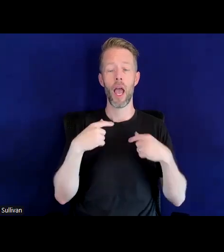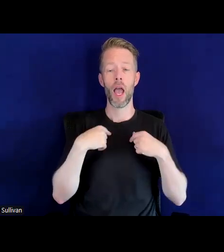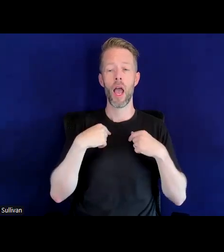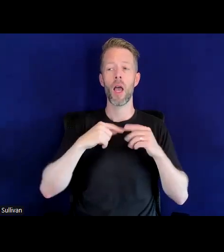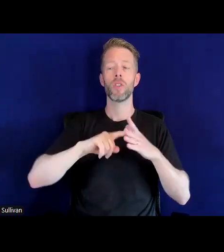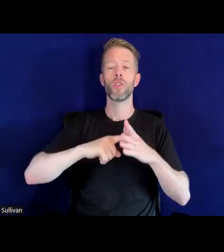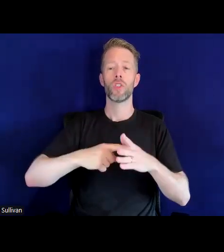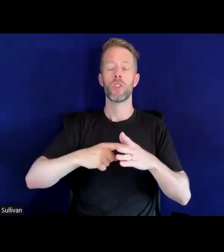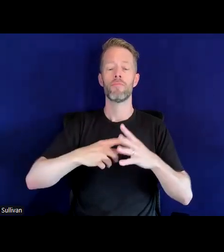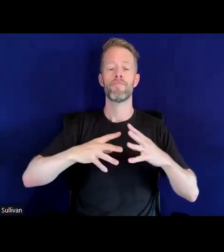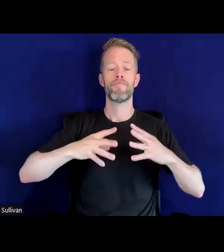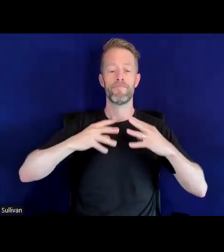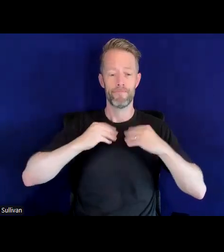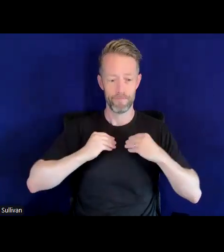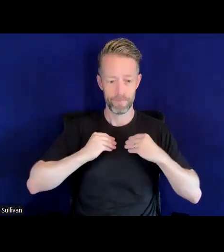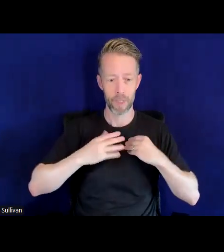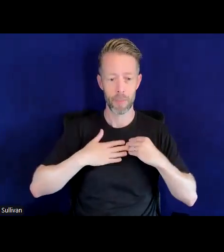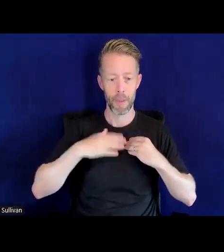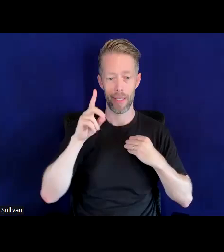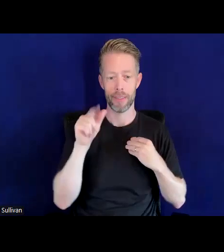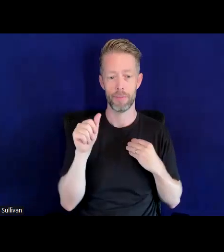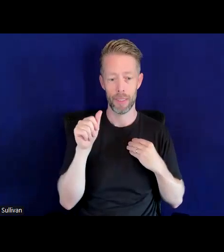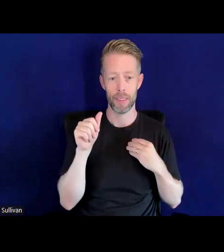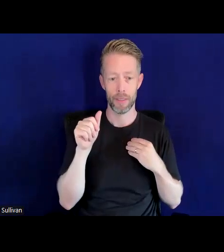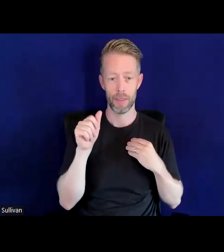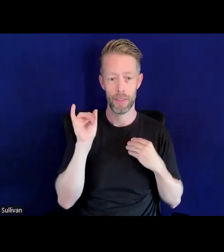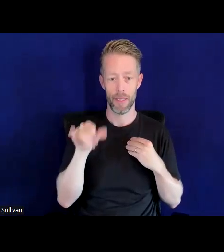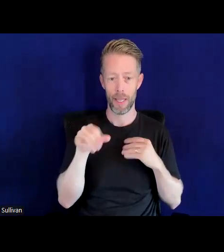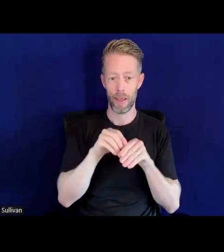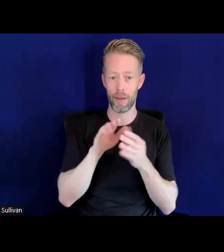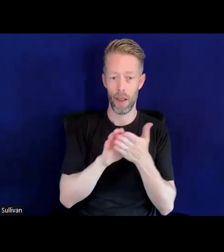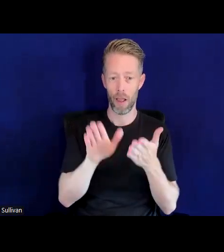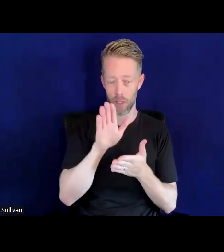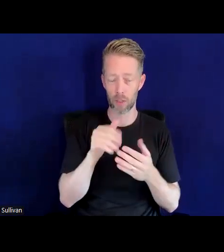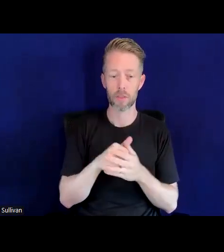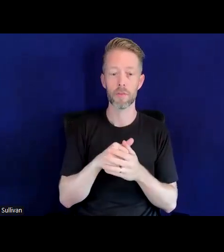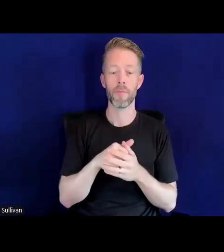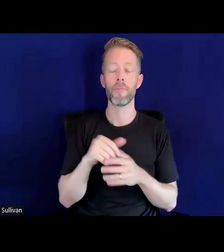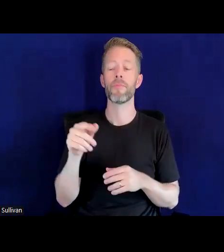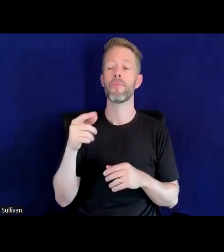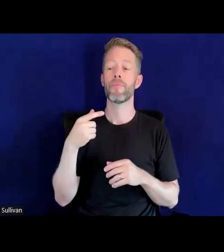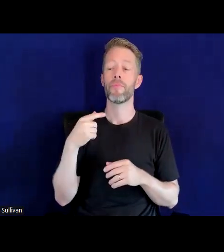acceptance with my own disability. I was meeting people there. I had people read